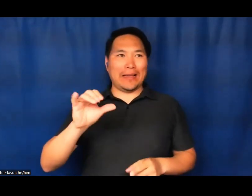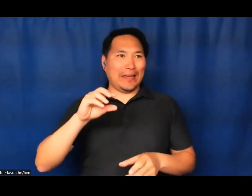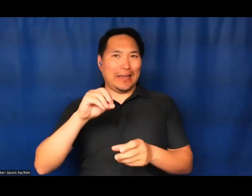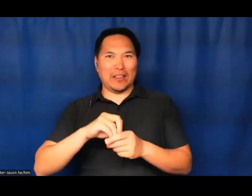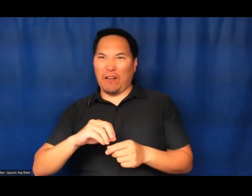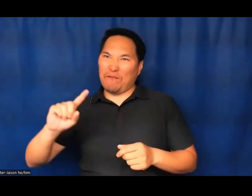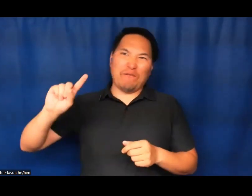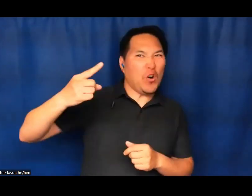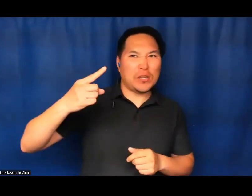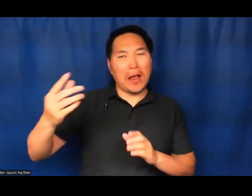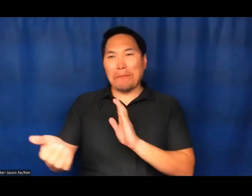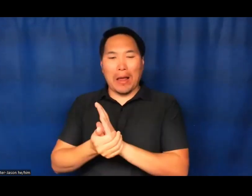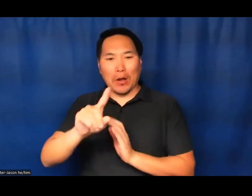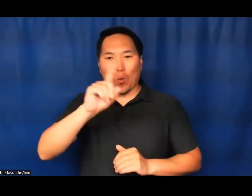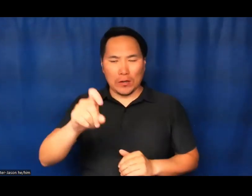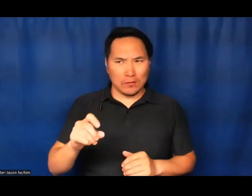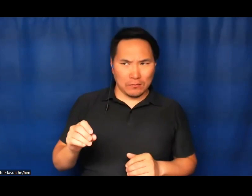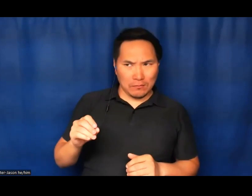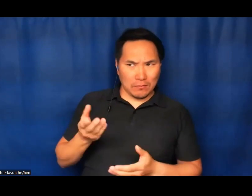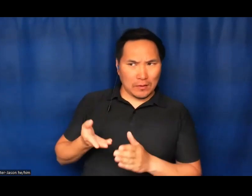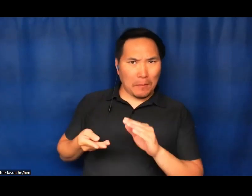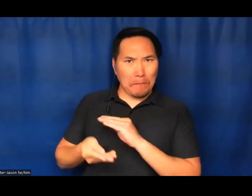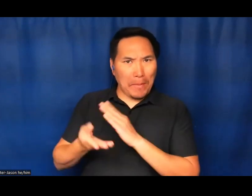Amendment questions that the baker and lawyers had posed.